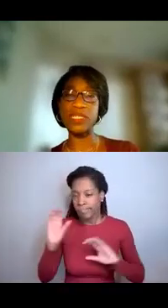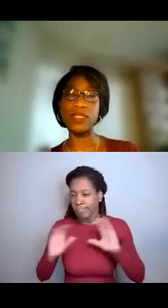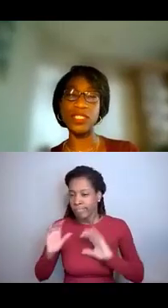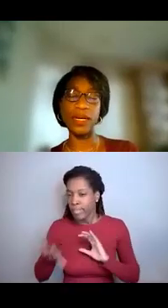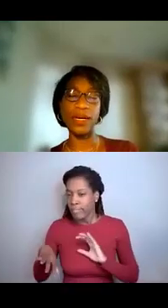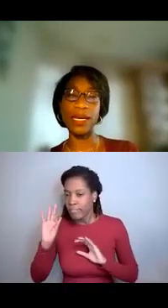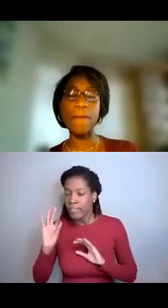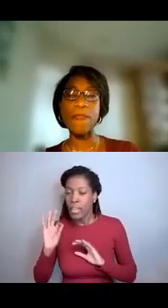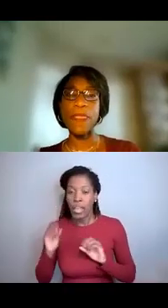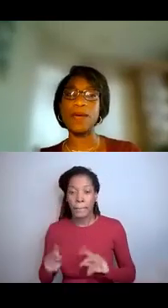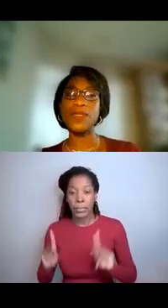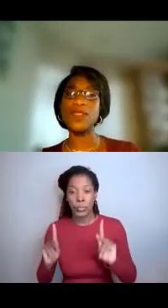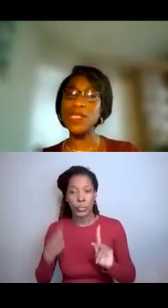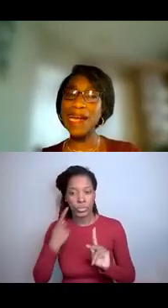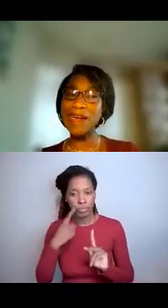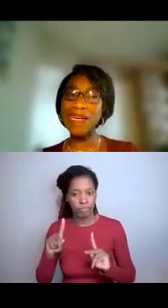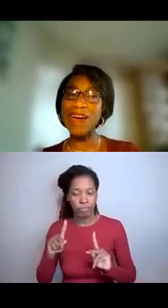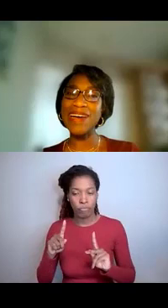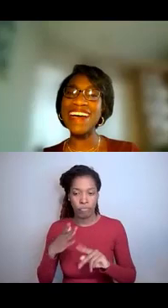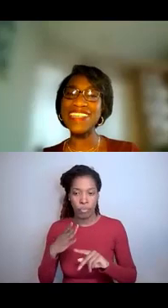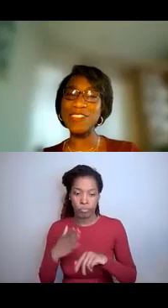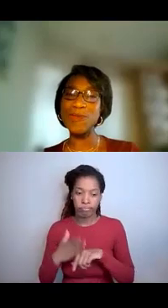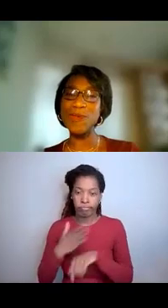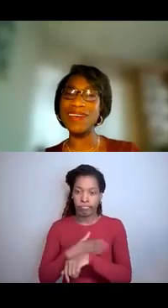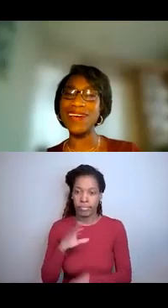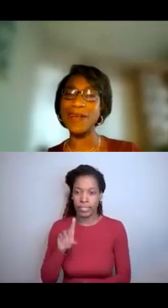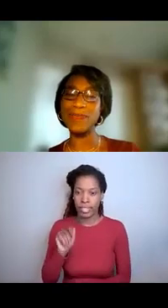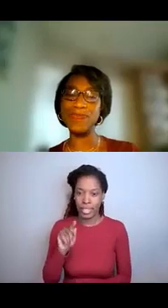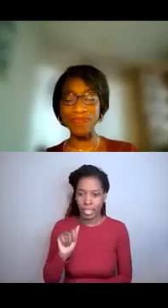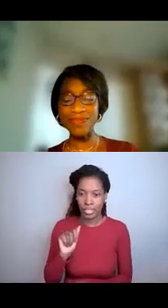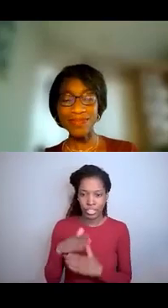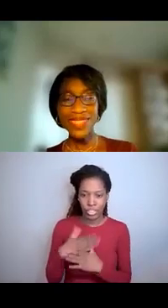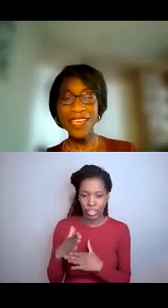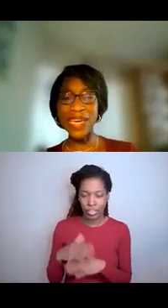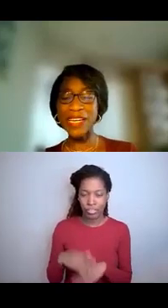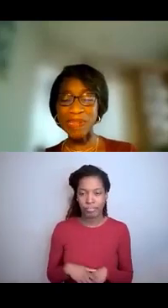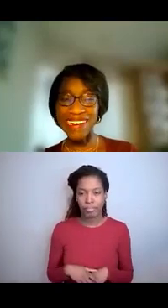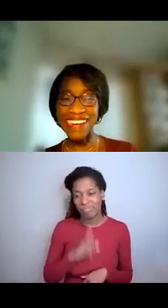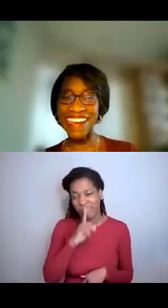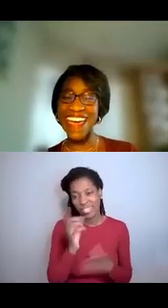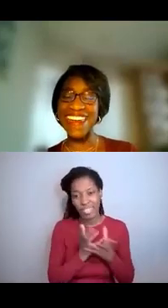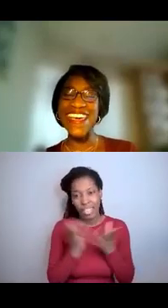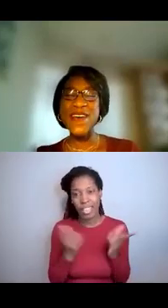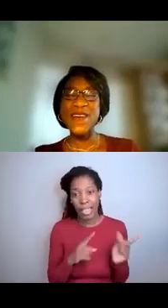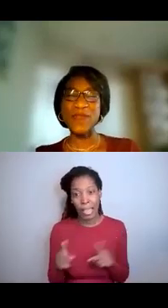for data sharing. So there's a lot going on. I do want to make a plug again